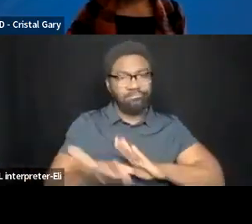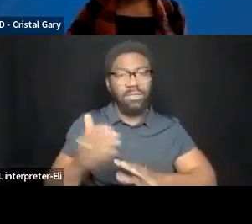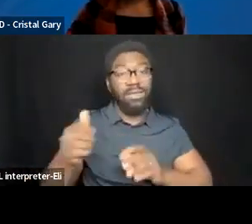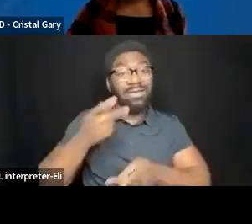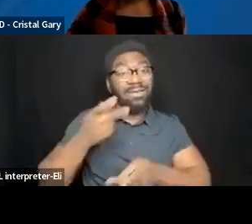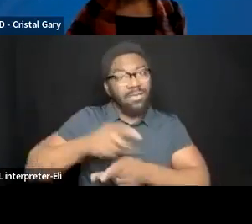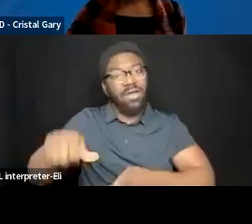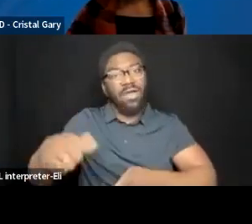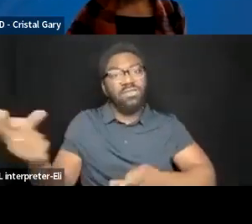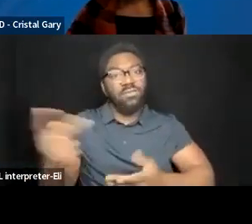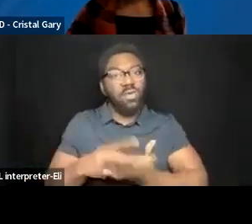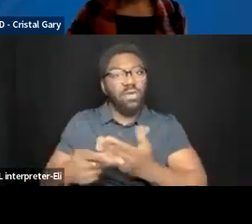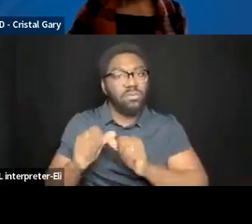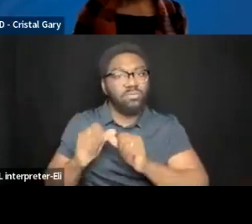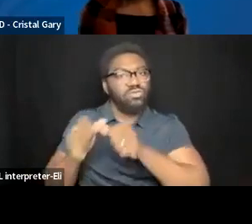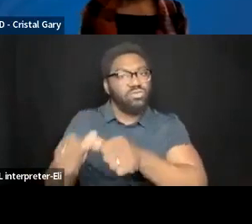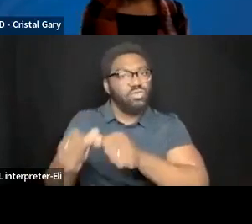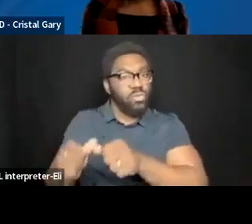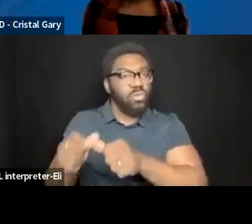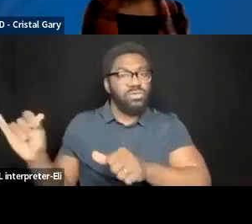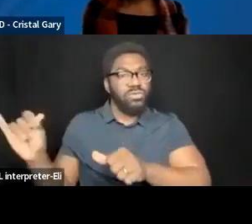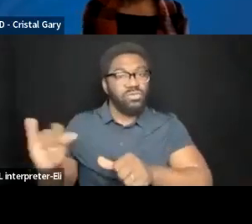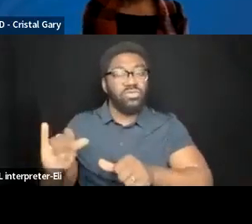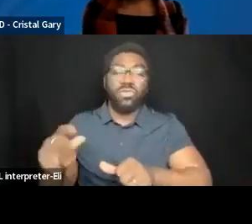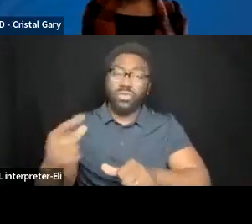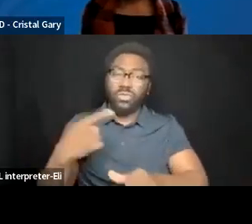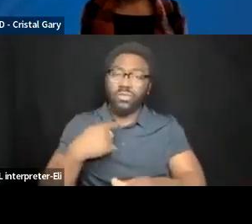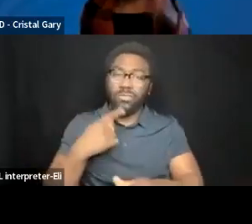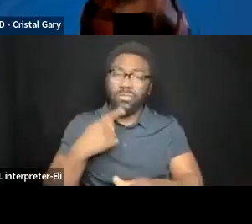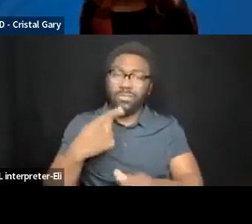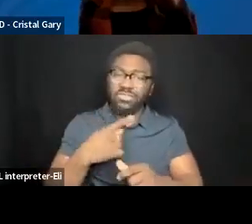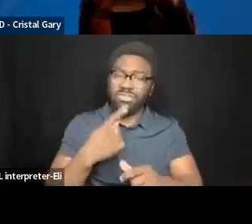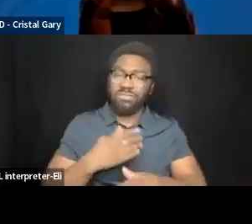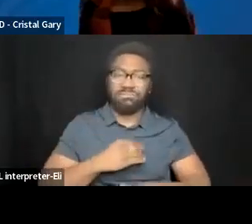I know that y'all mentioned morale. We have a resilient, amazing group of staff and scientists